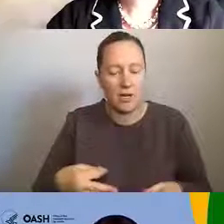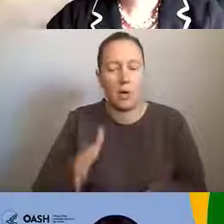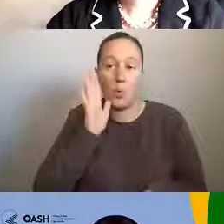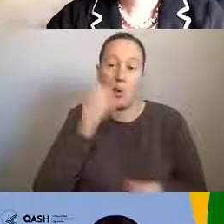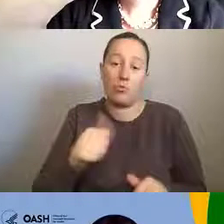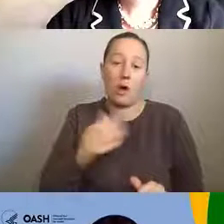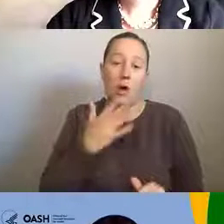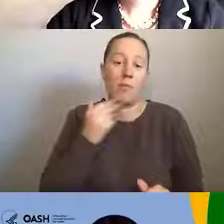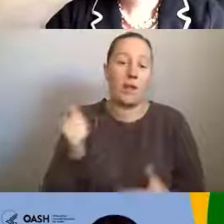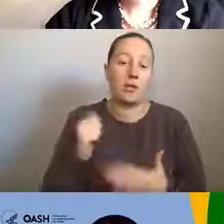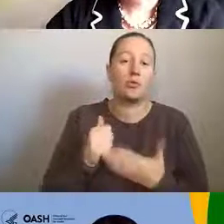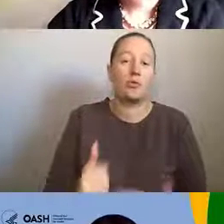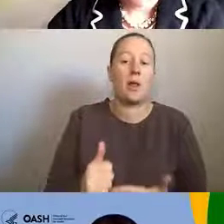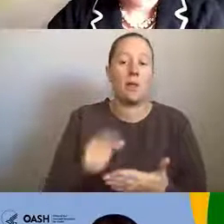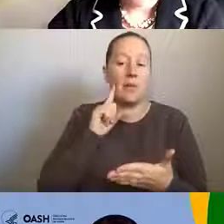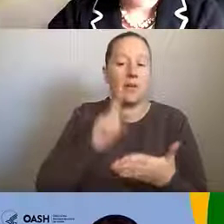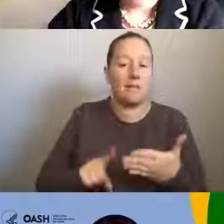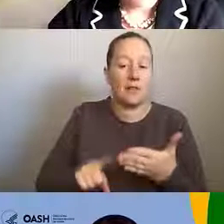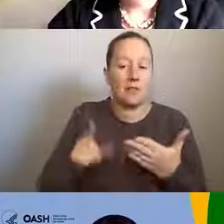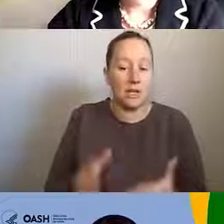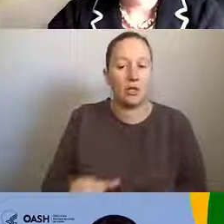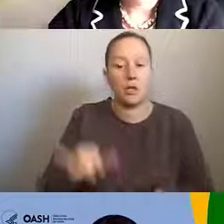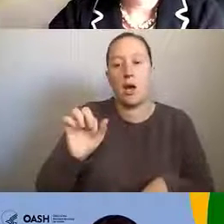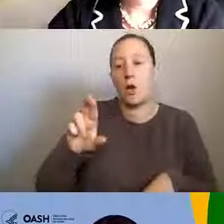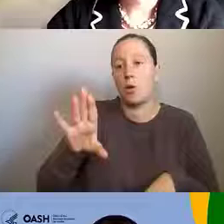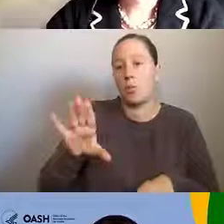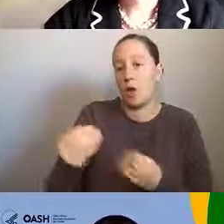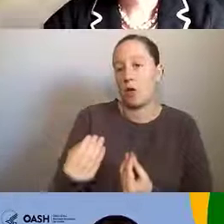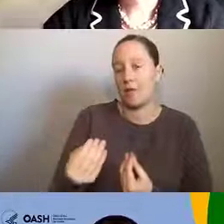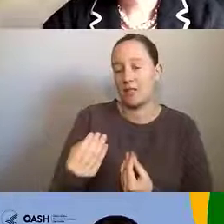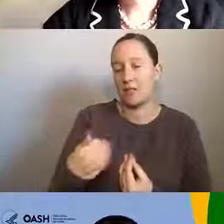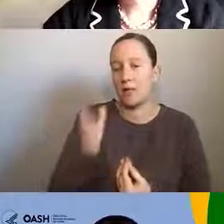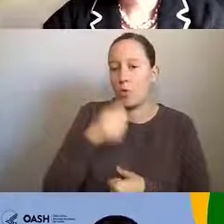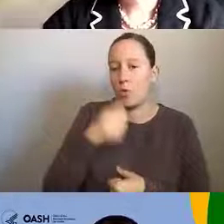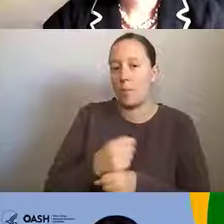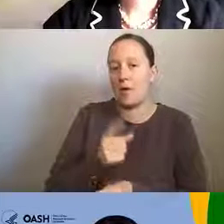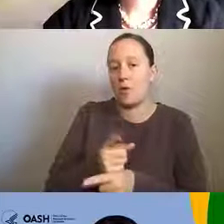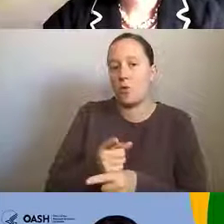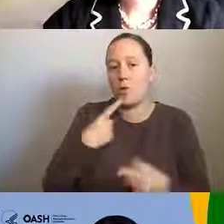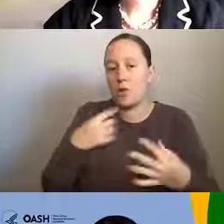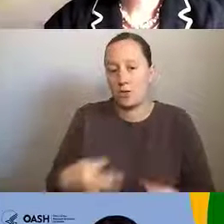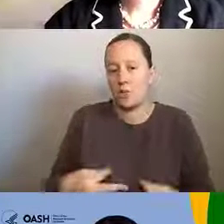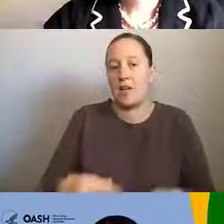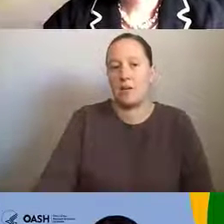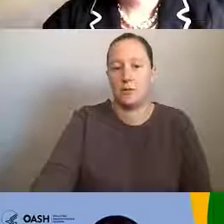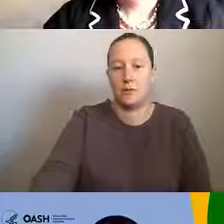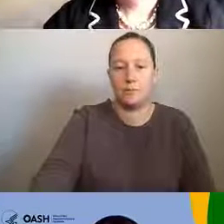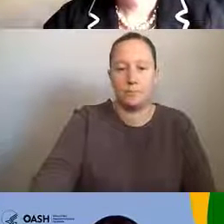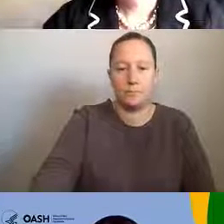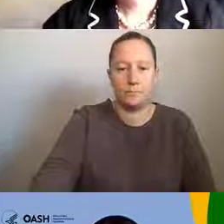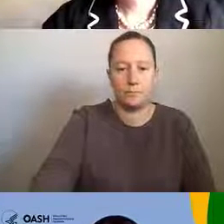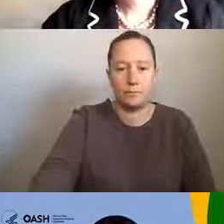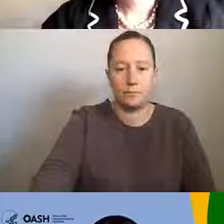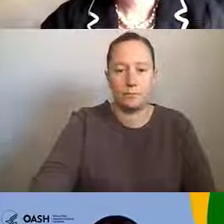and IRB offices in making the right determinations. So I'm just going to say